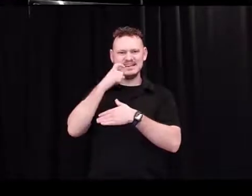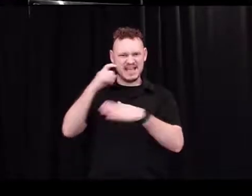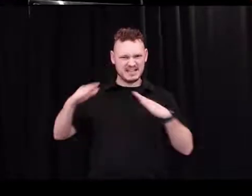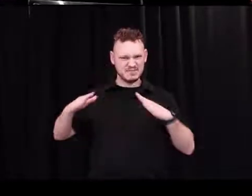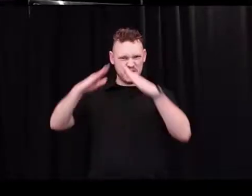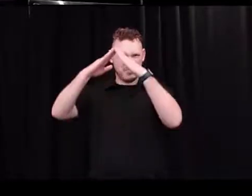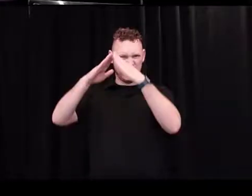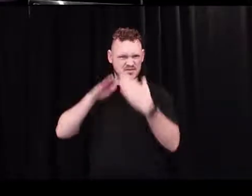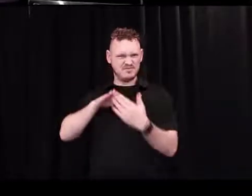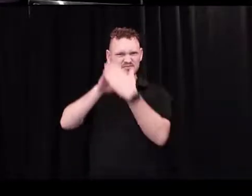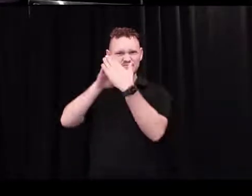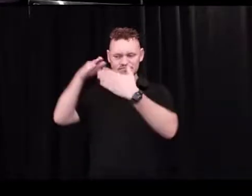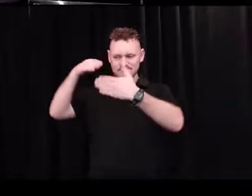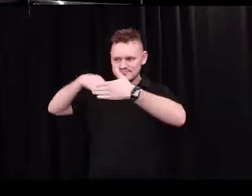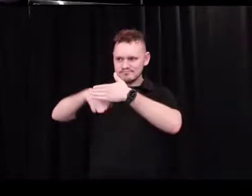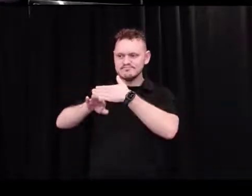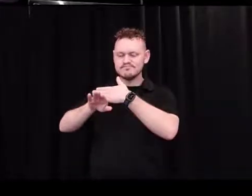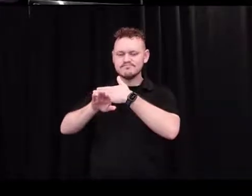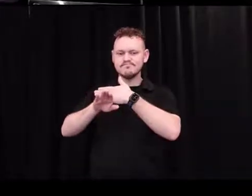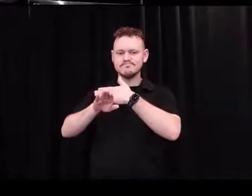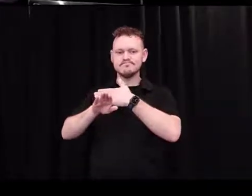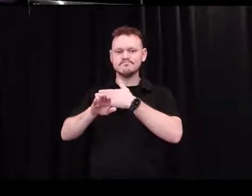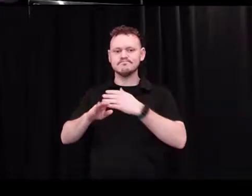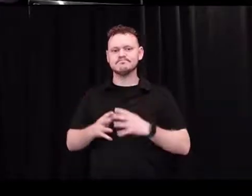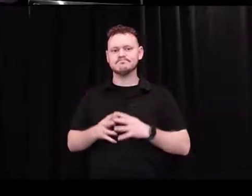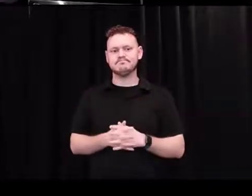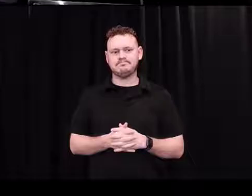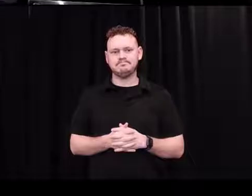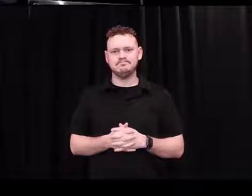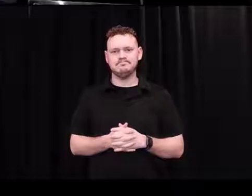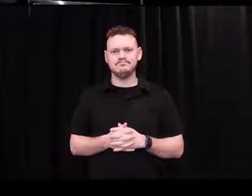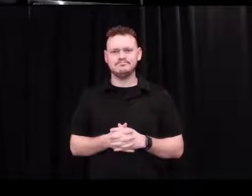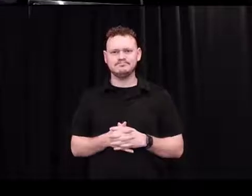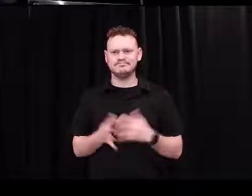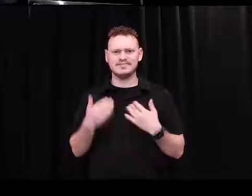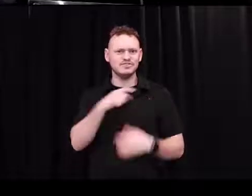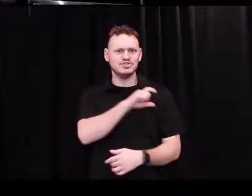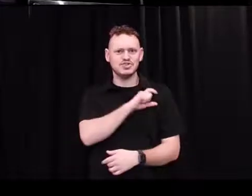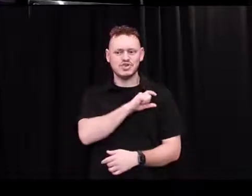you walk in there and uh there's like security, which they're not showing there but you know